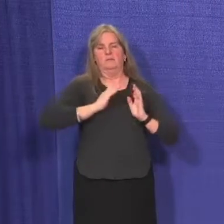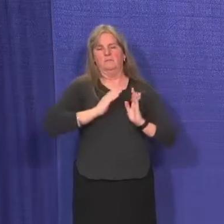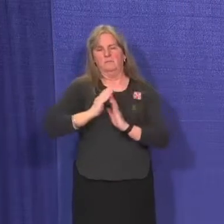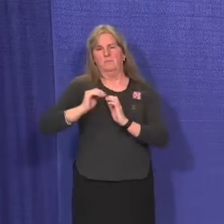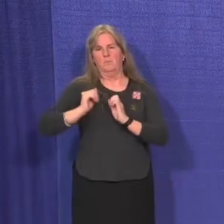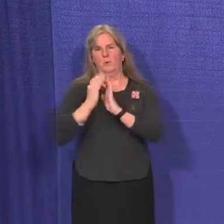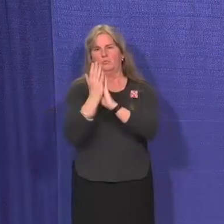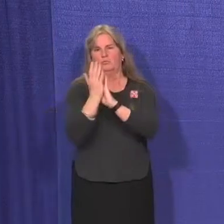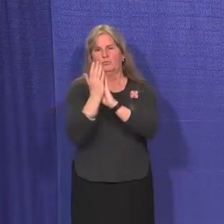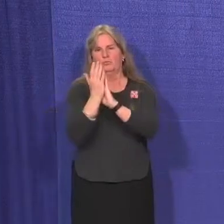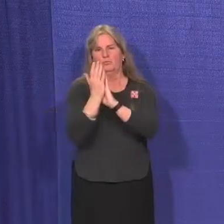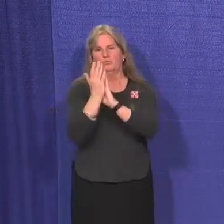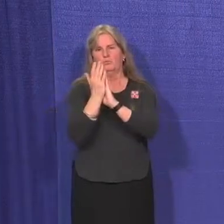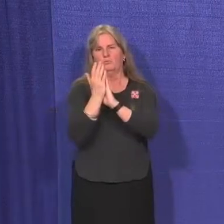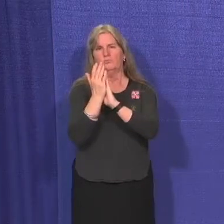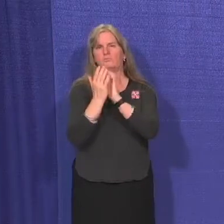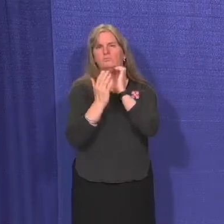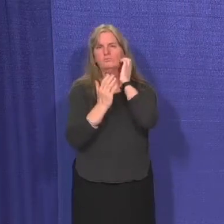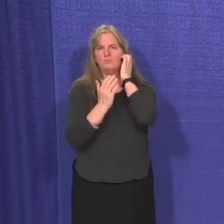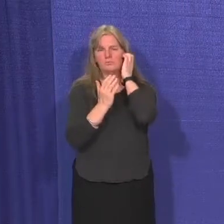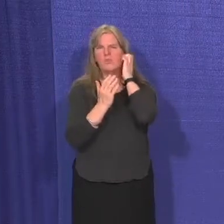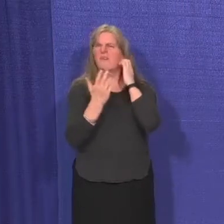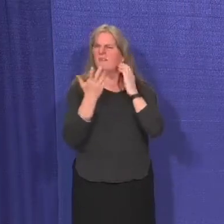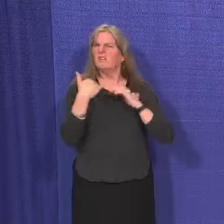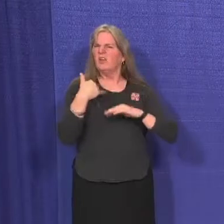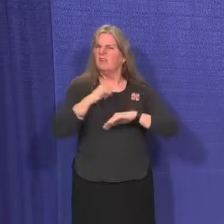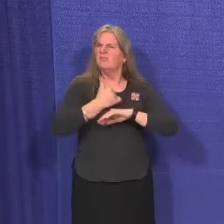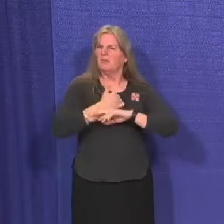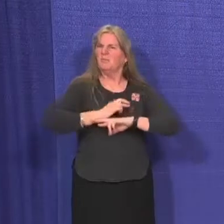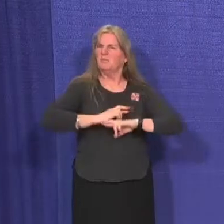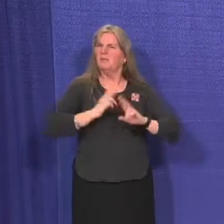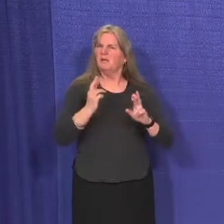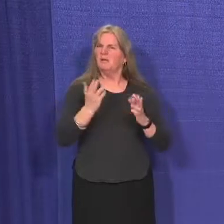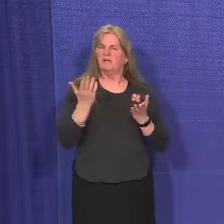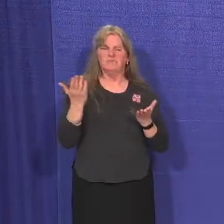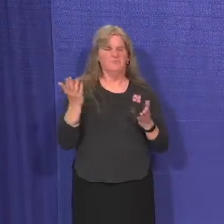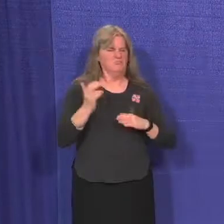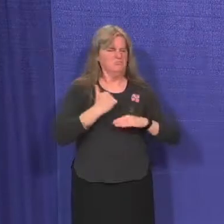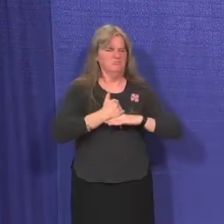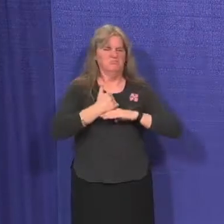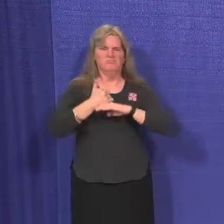for rural Yukon and we have all those pathways mapped out.